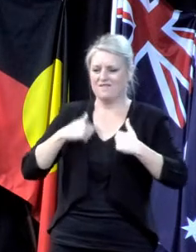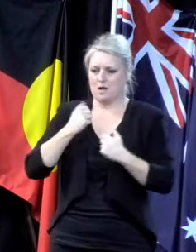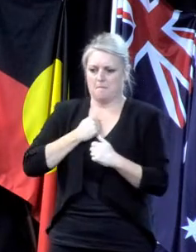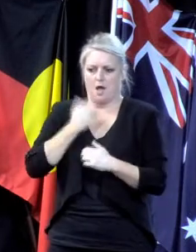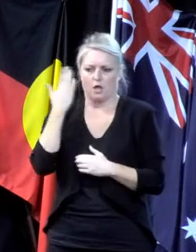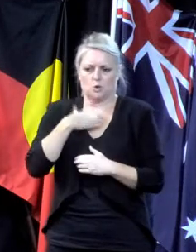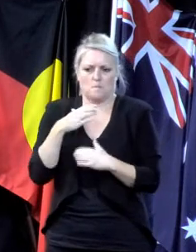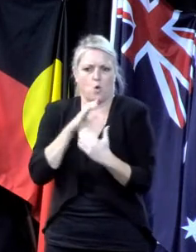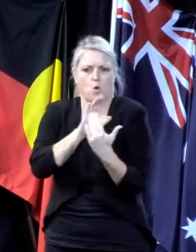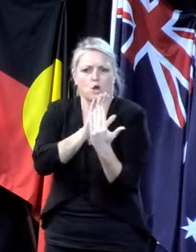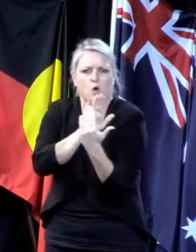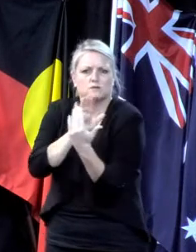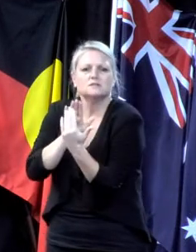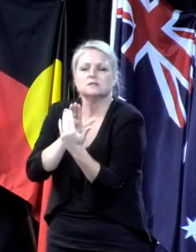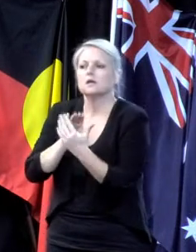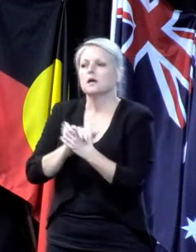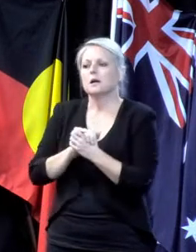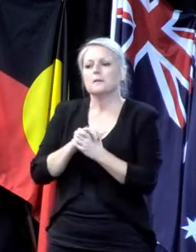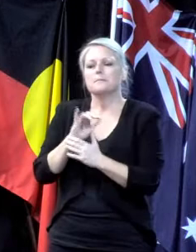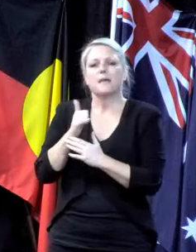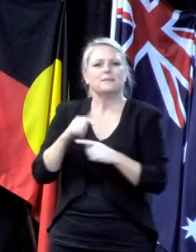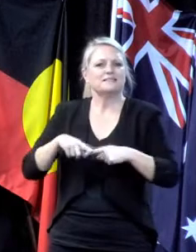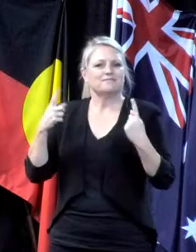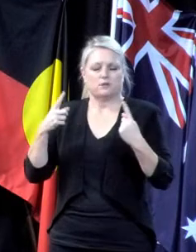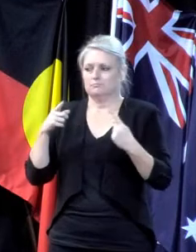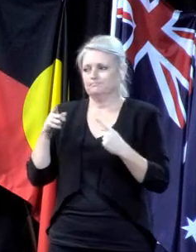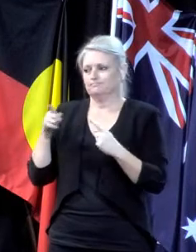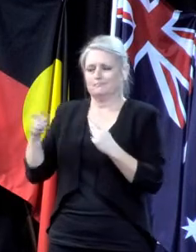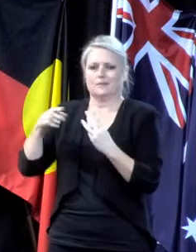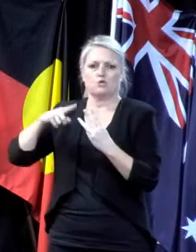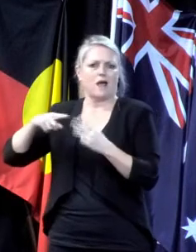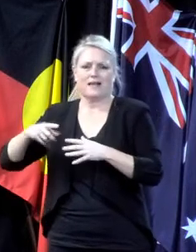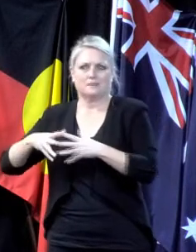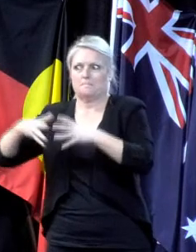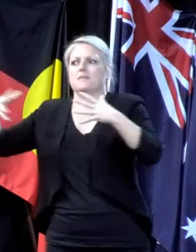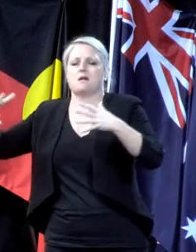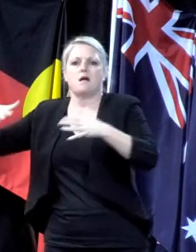because it’s in a larger location. There’s also the effect of mobility as well with people moving in